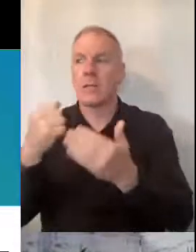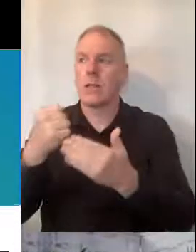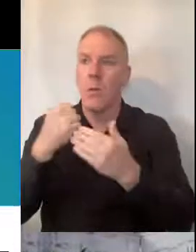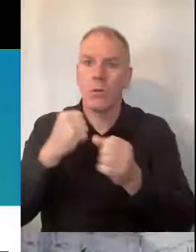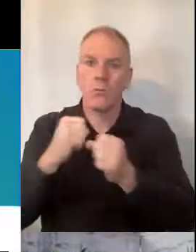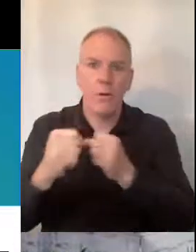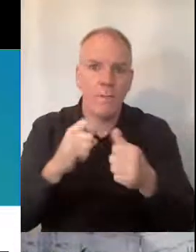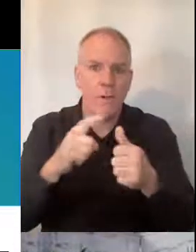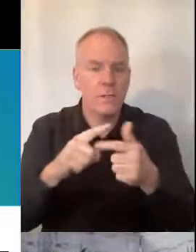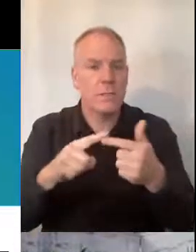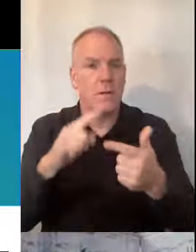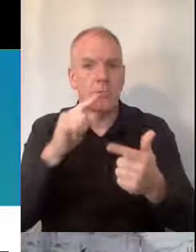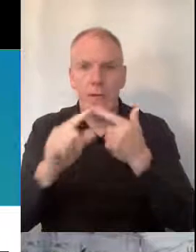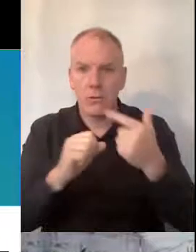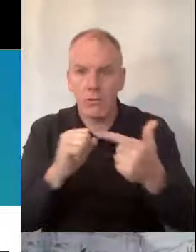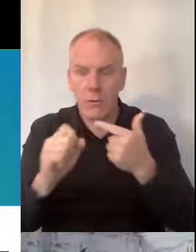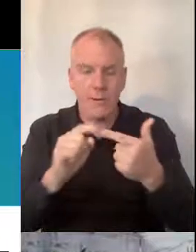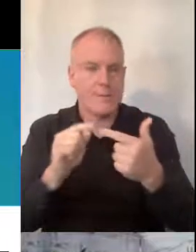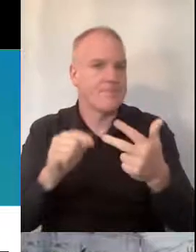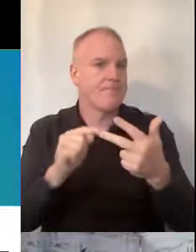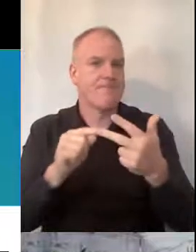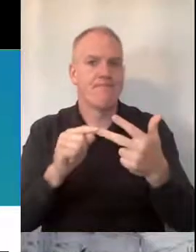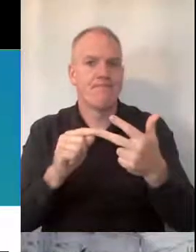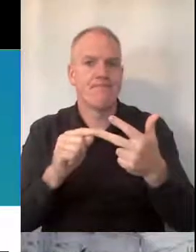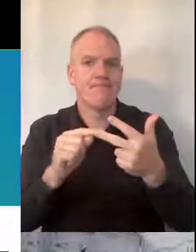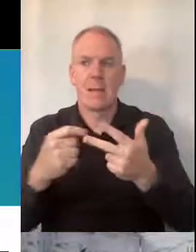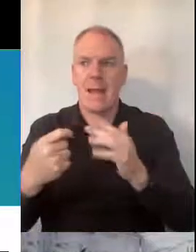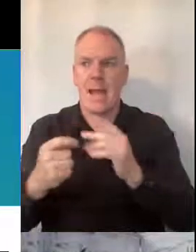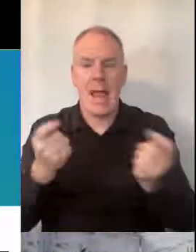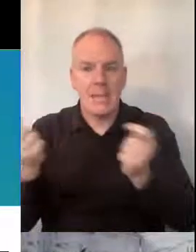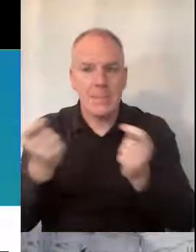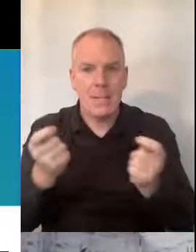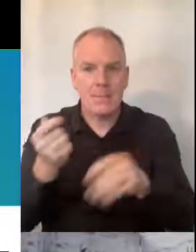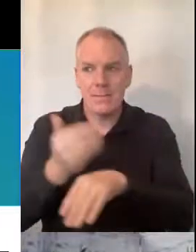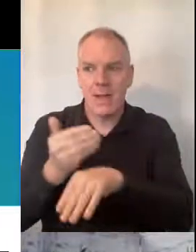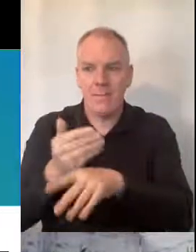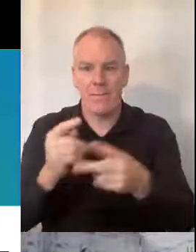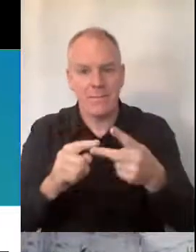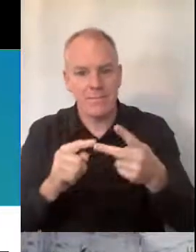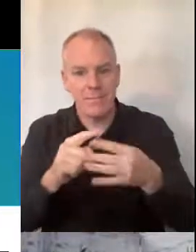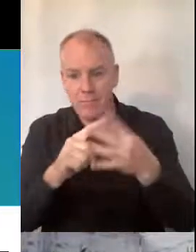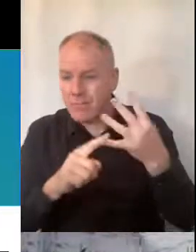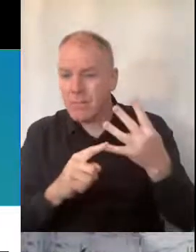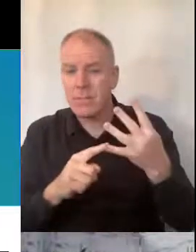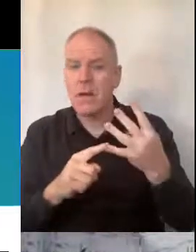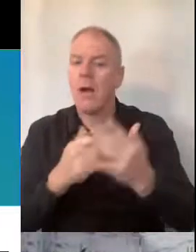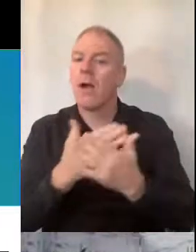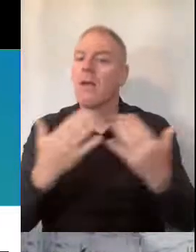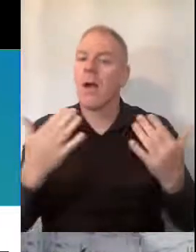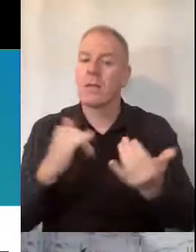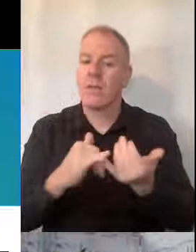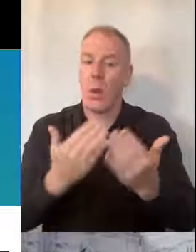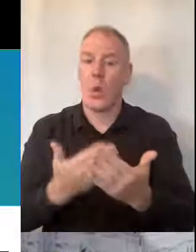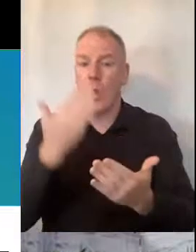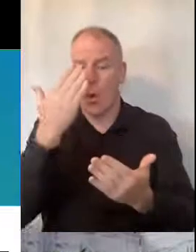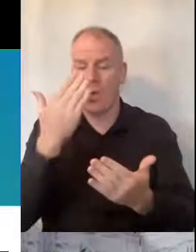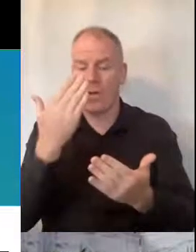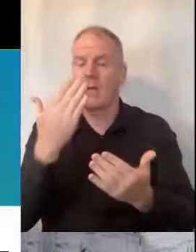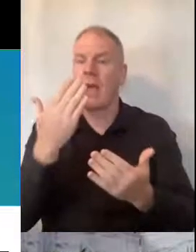support services or professional services are administrators. Many of these learners actually face significant barriers throughout